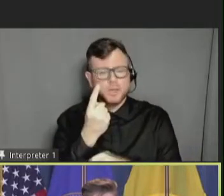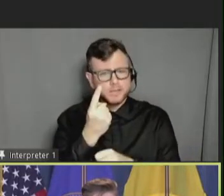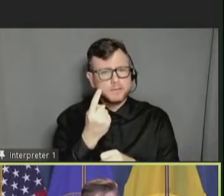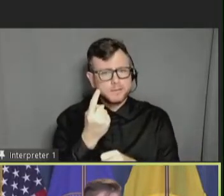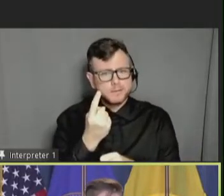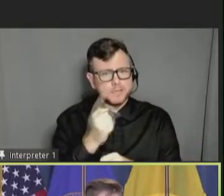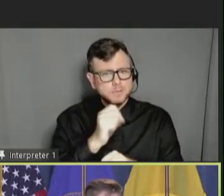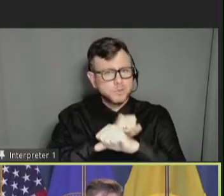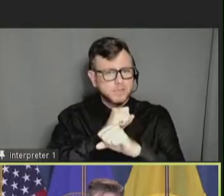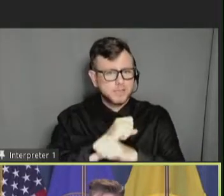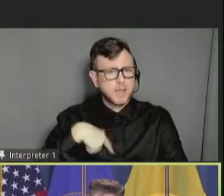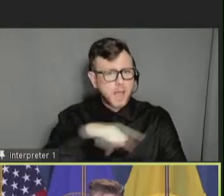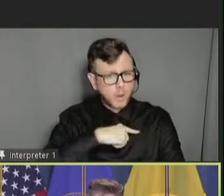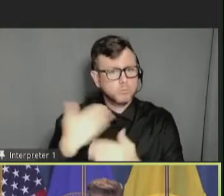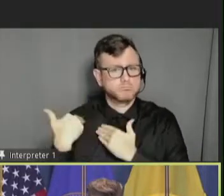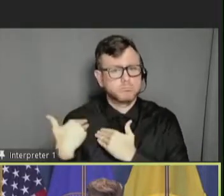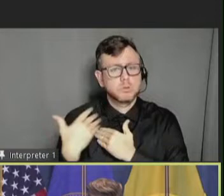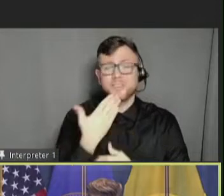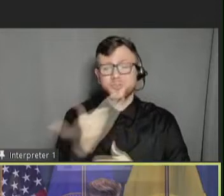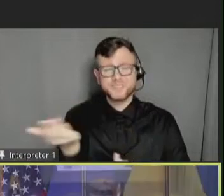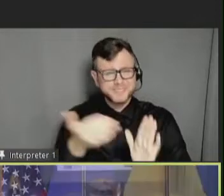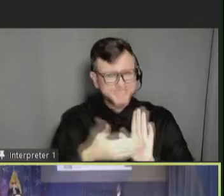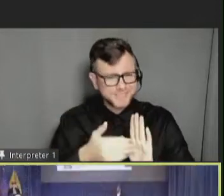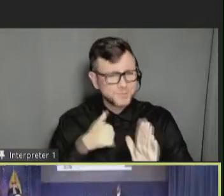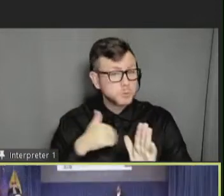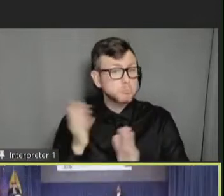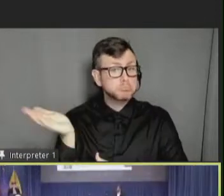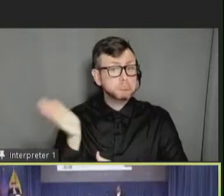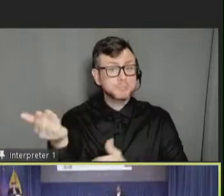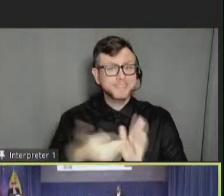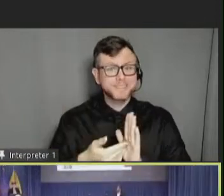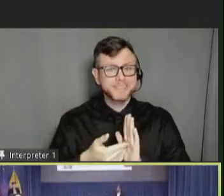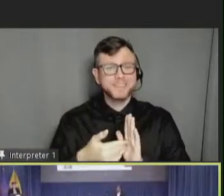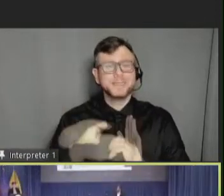Thank you again for the opportunity to speak with you today. We are really honored to be